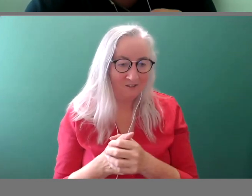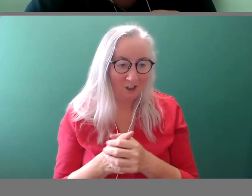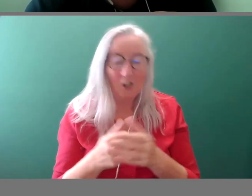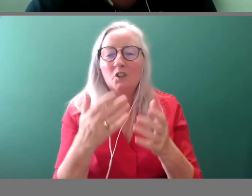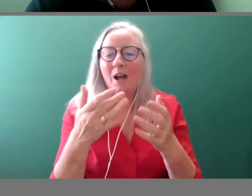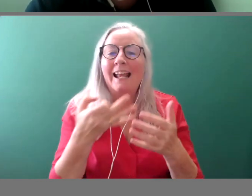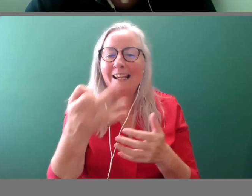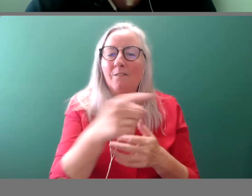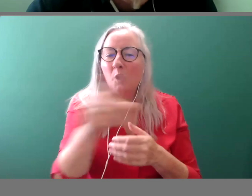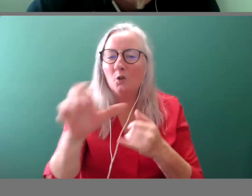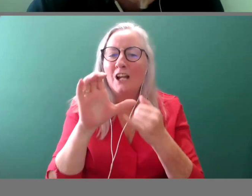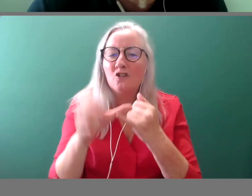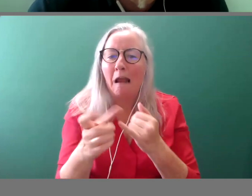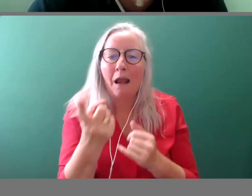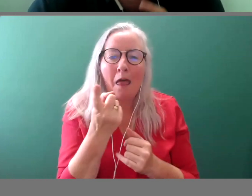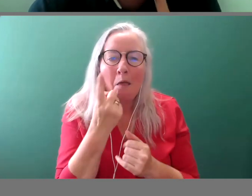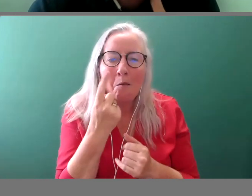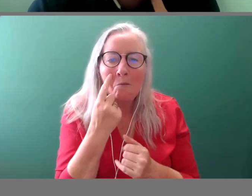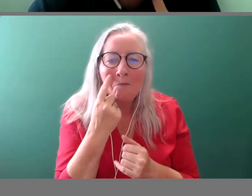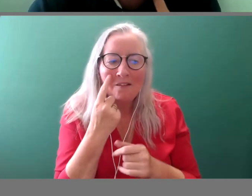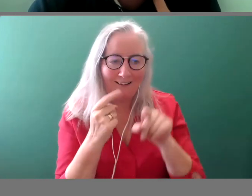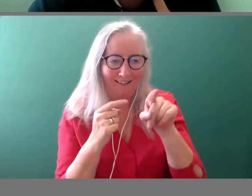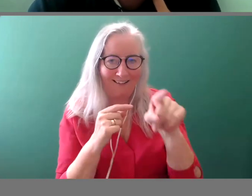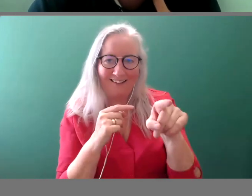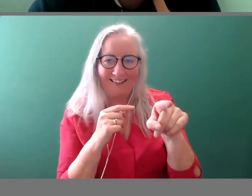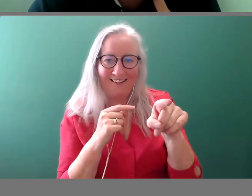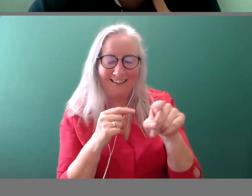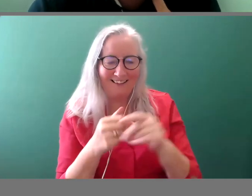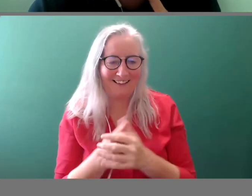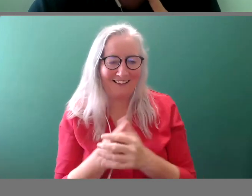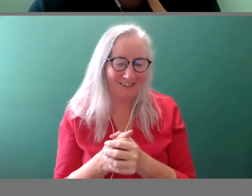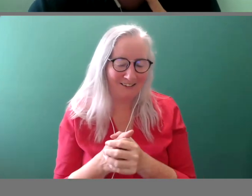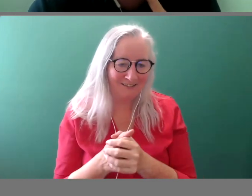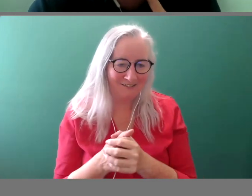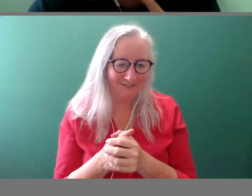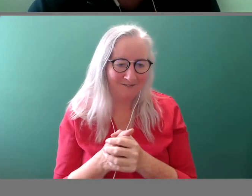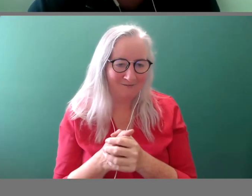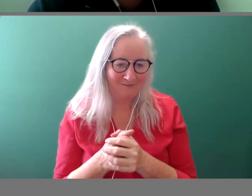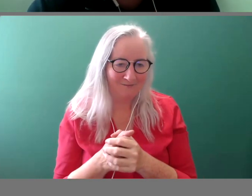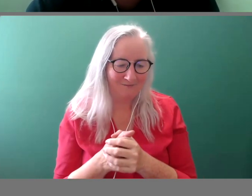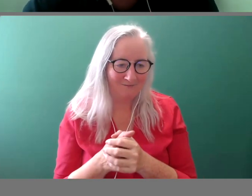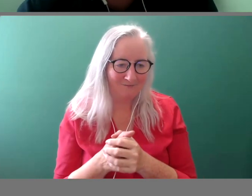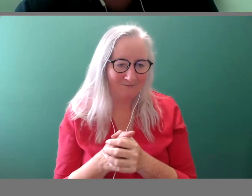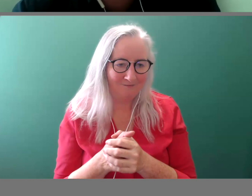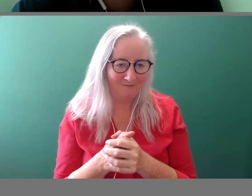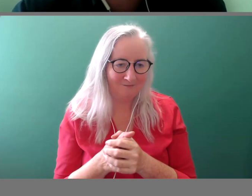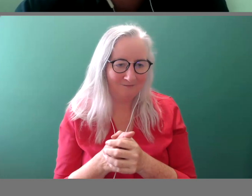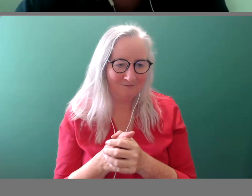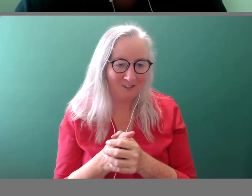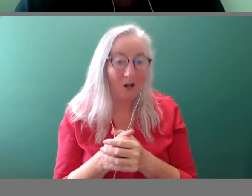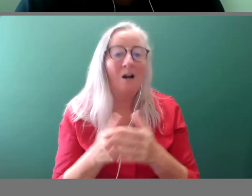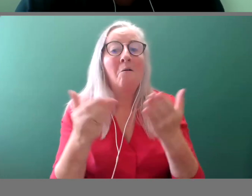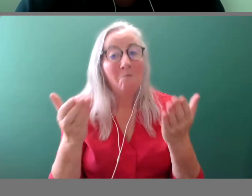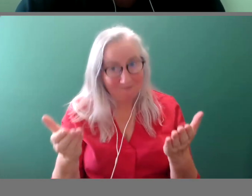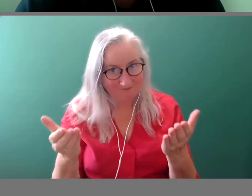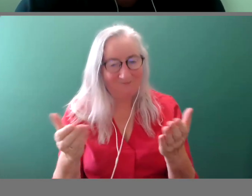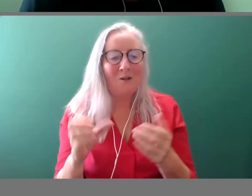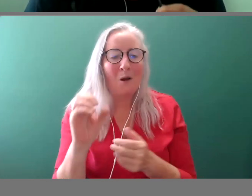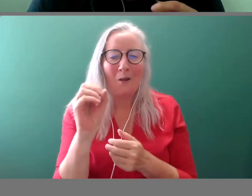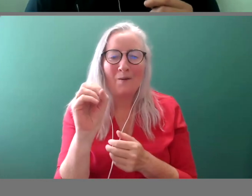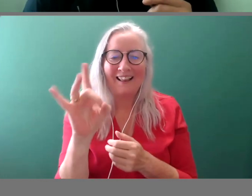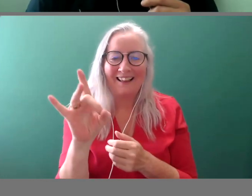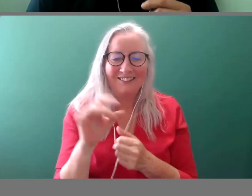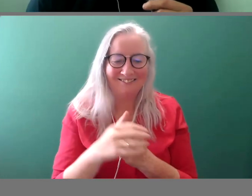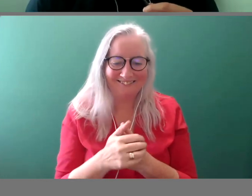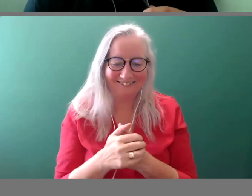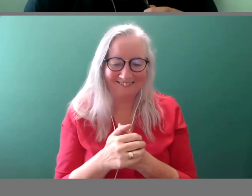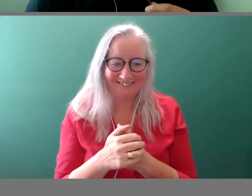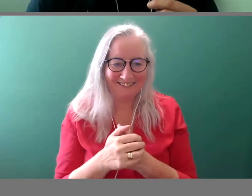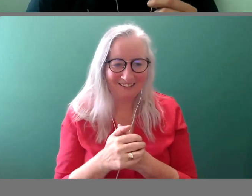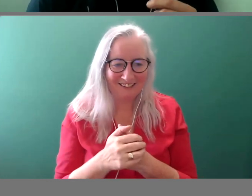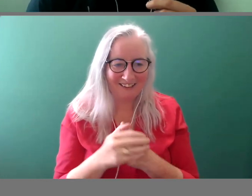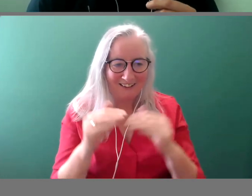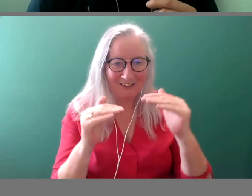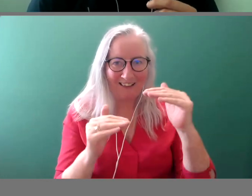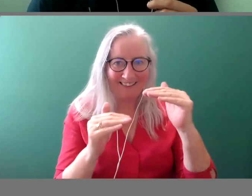there just to have a quick look and see what we think. Okay. They are changing as we go along. So